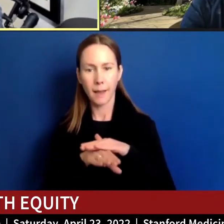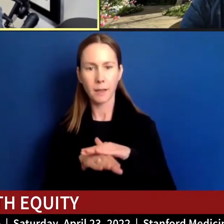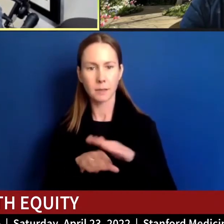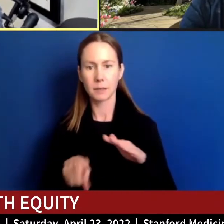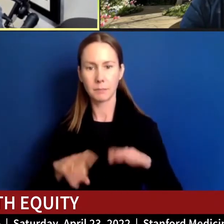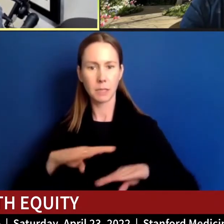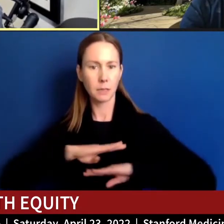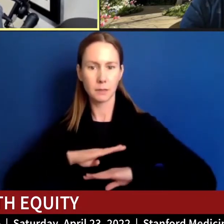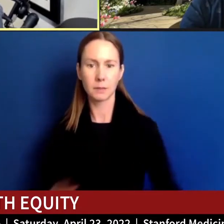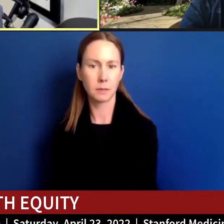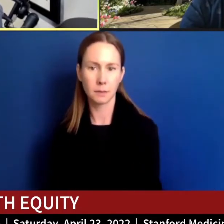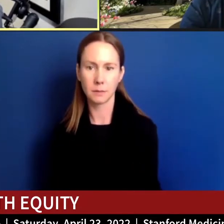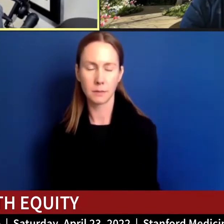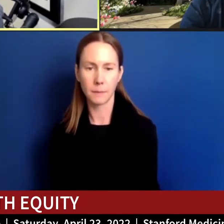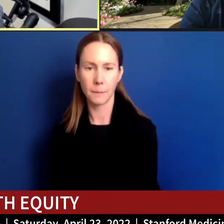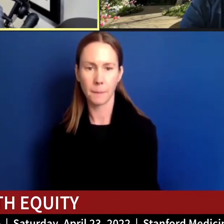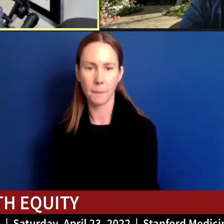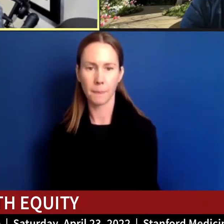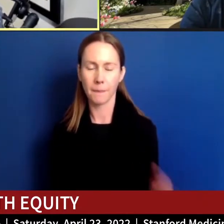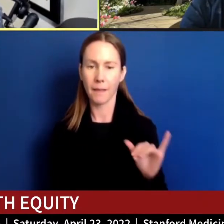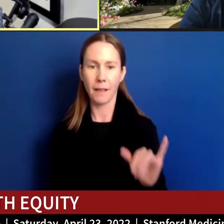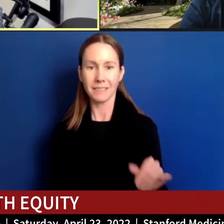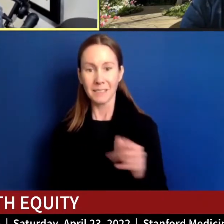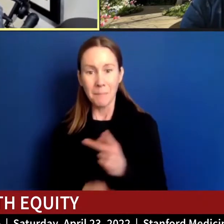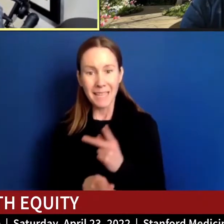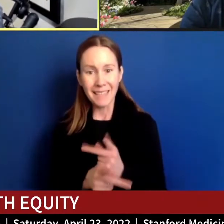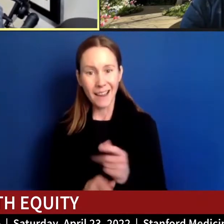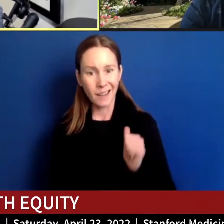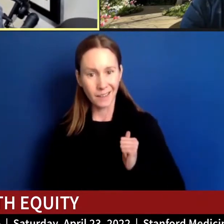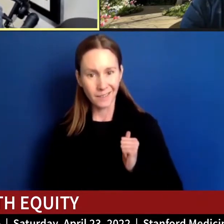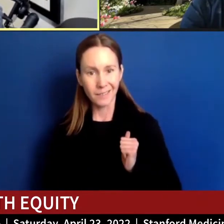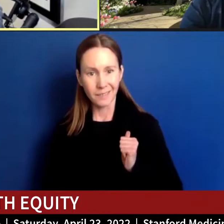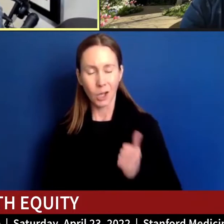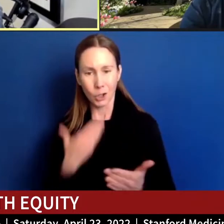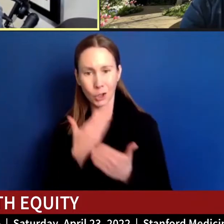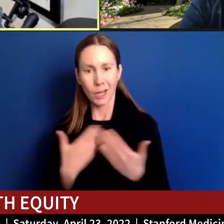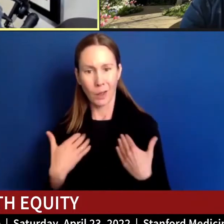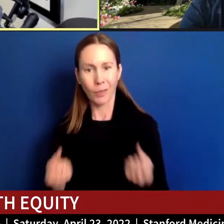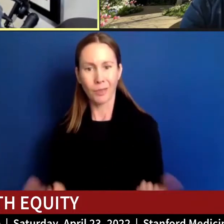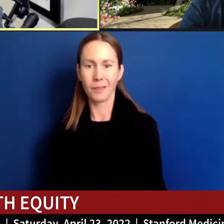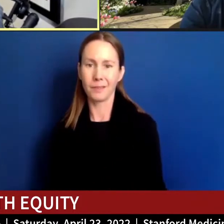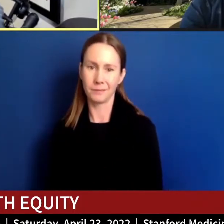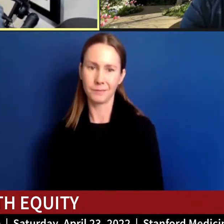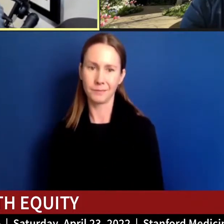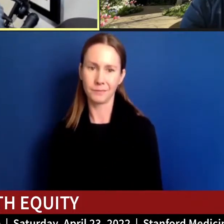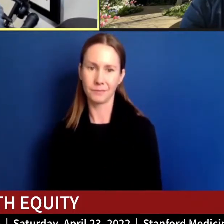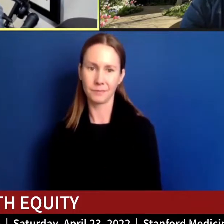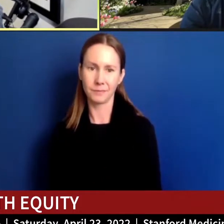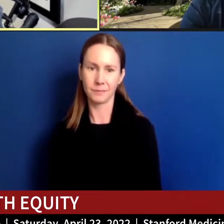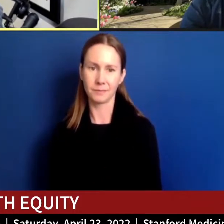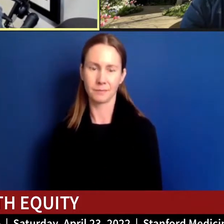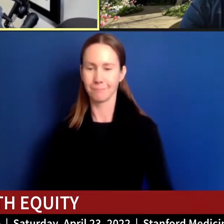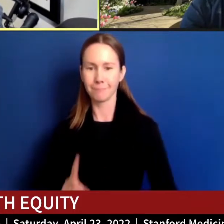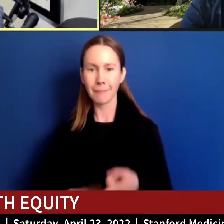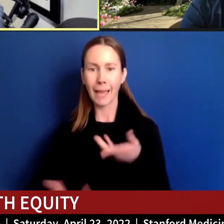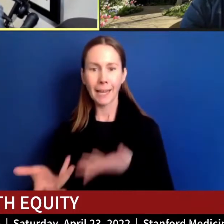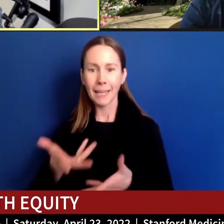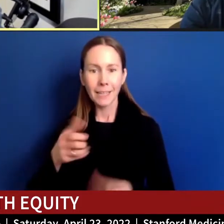And attain and able to maintain good health. So we can't engage in employment, in education,